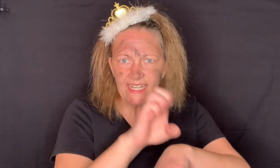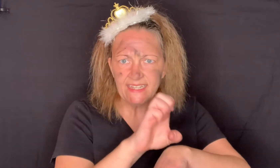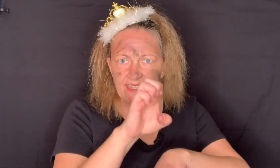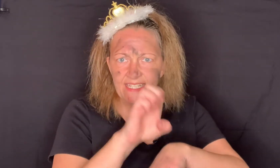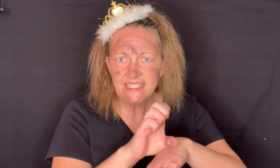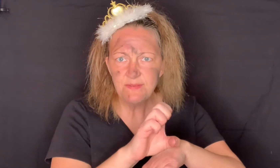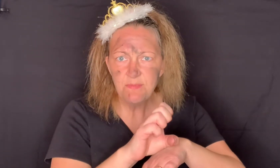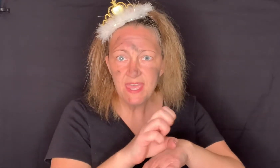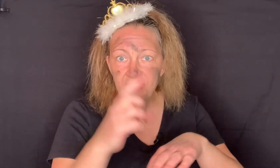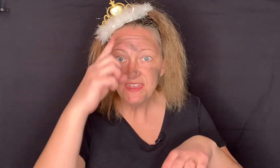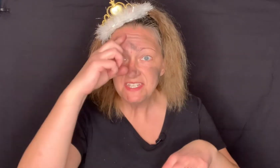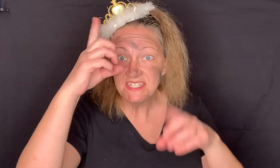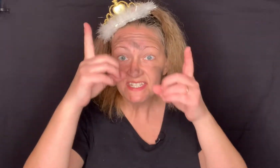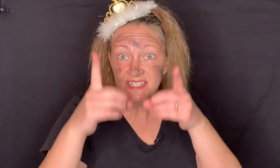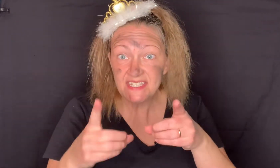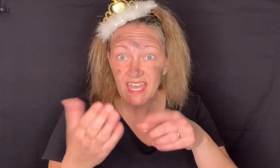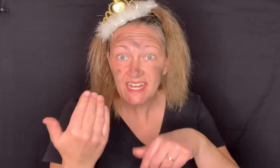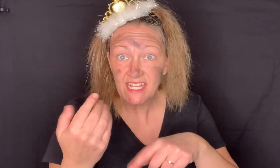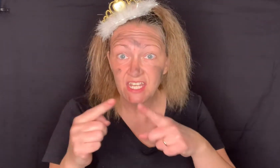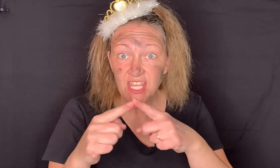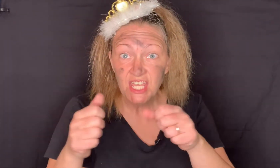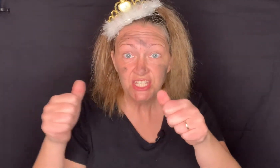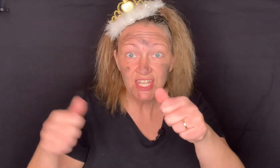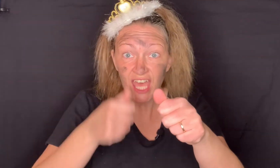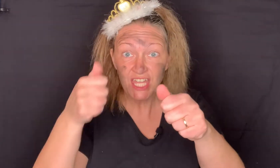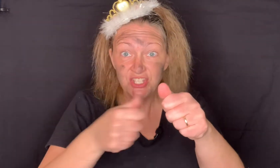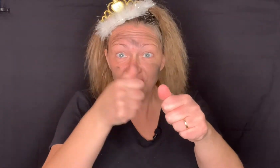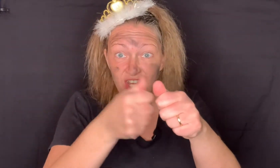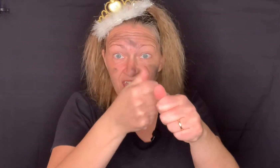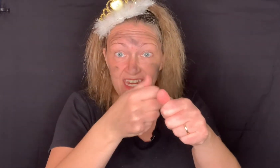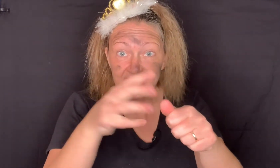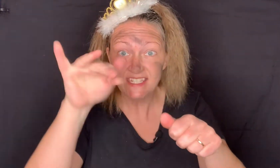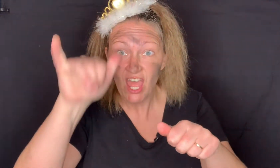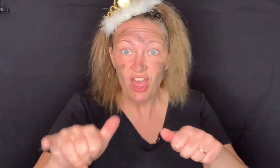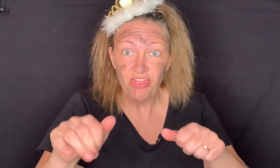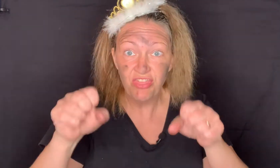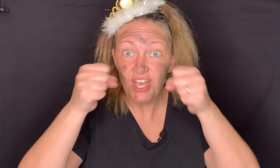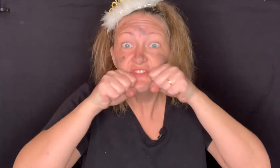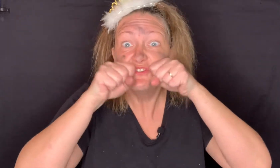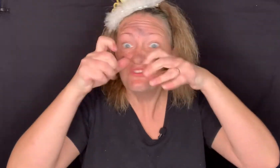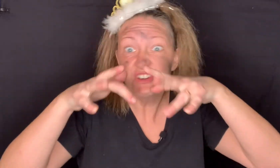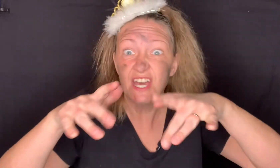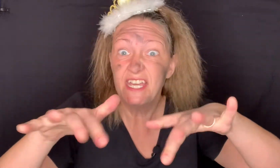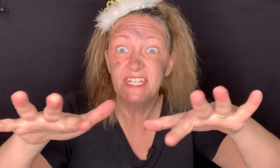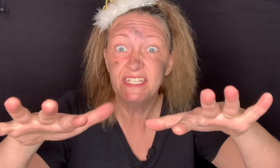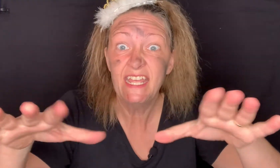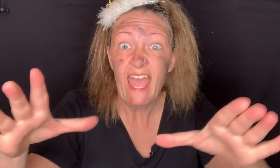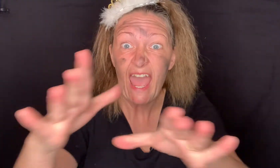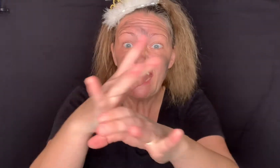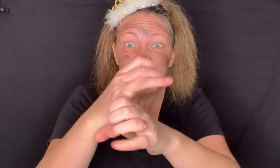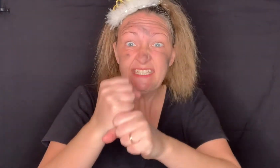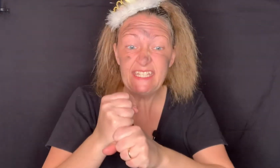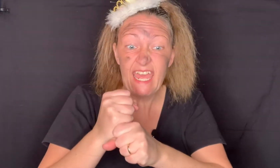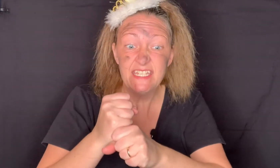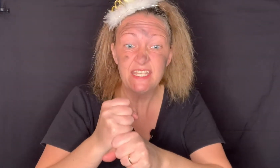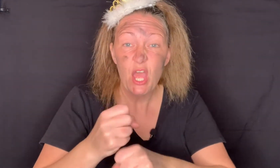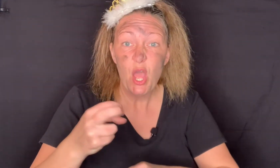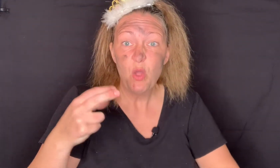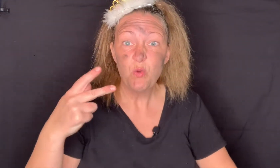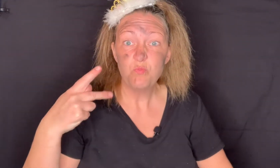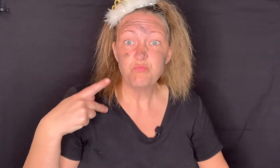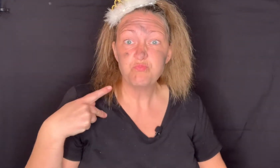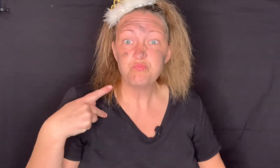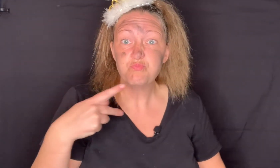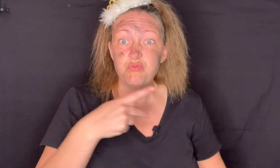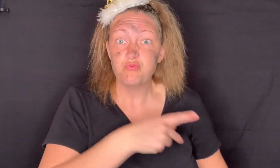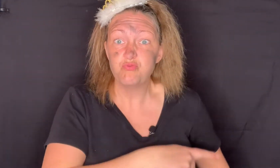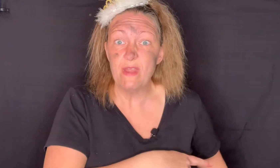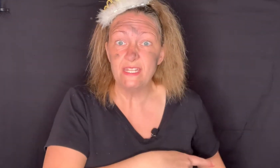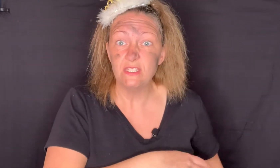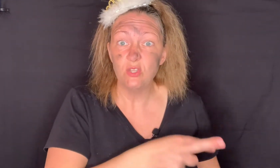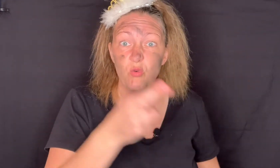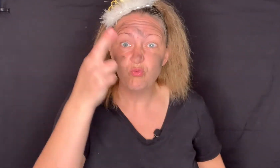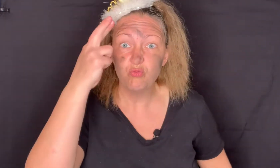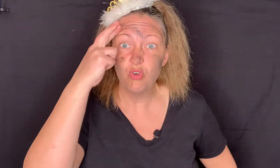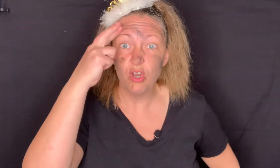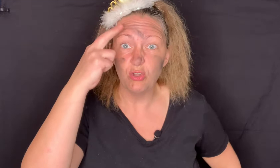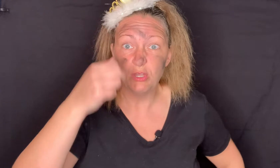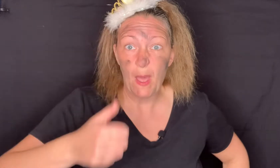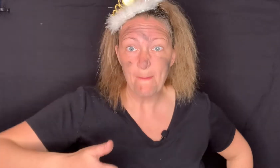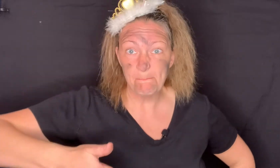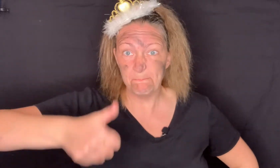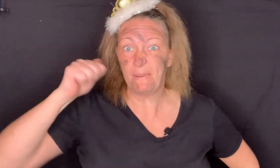Elizabeth decided to chase the dragon and get Prince Ronald back.